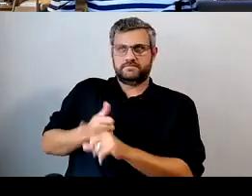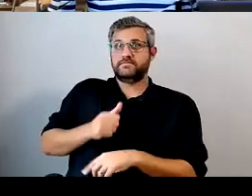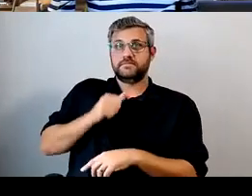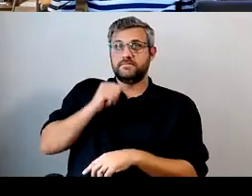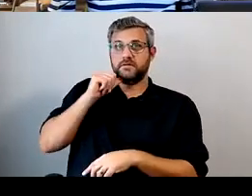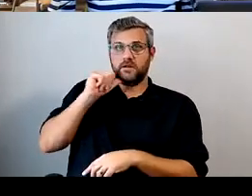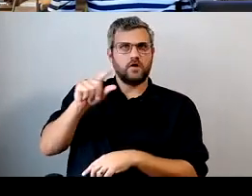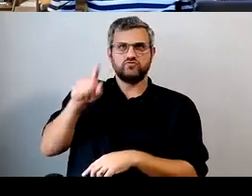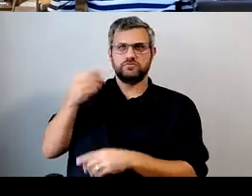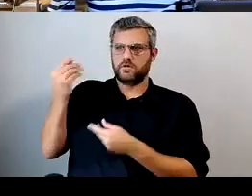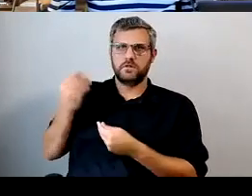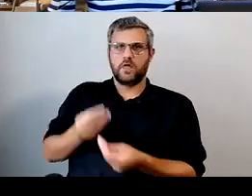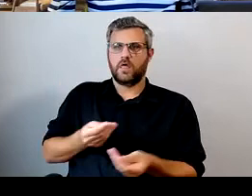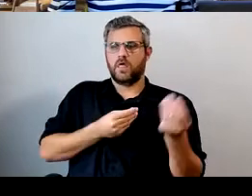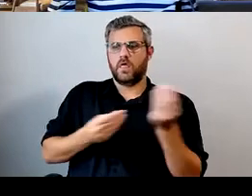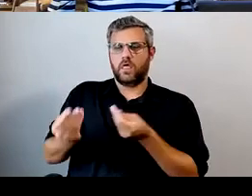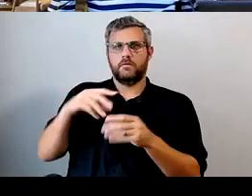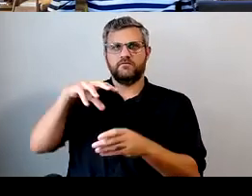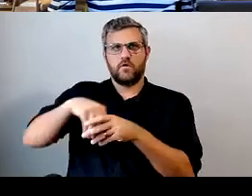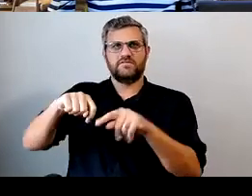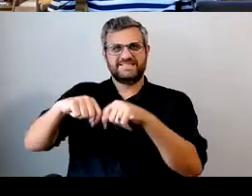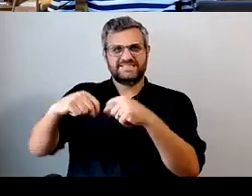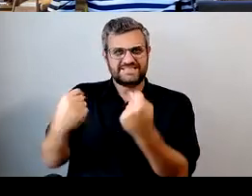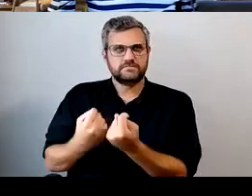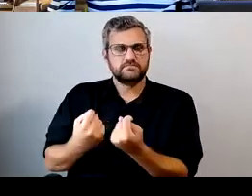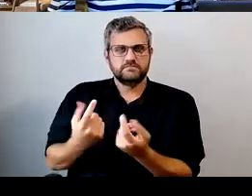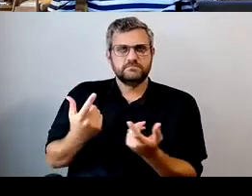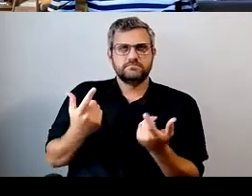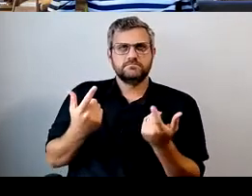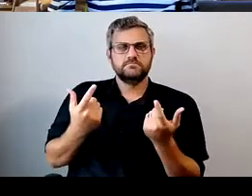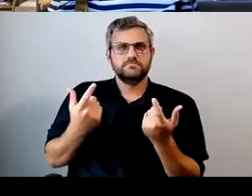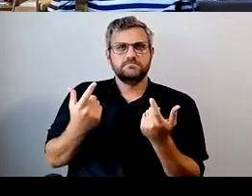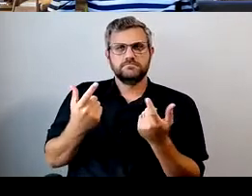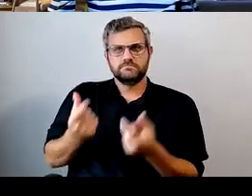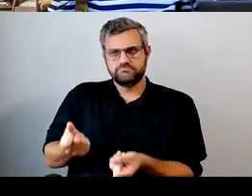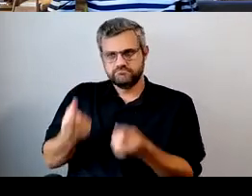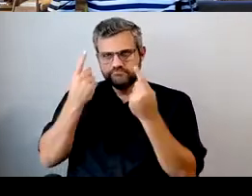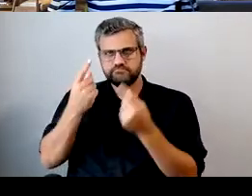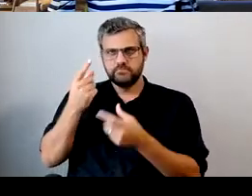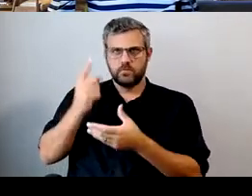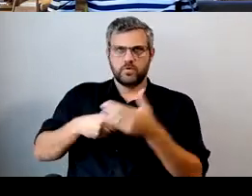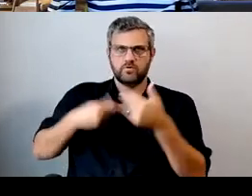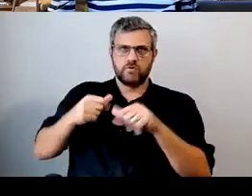but would actually be part of the team to help the understanding of what it is you're trying to accomplish.